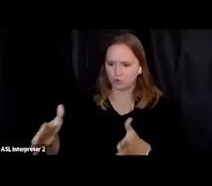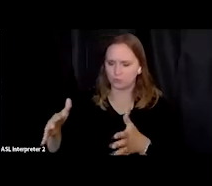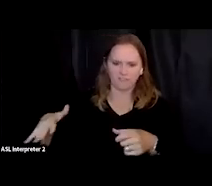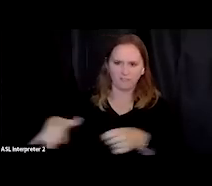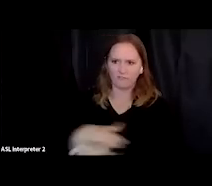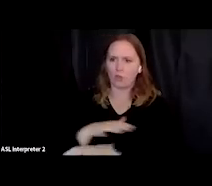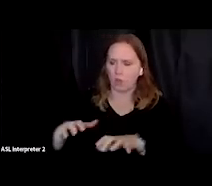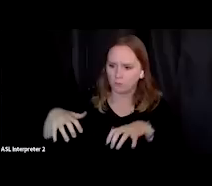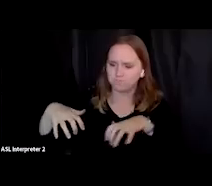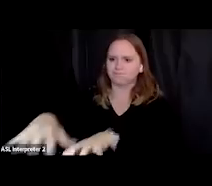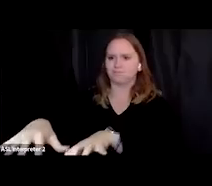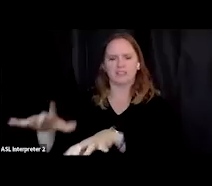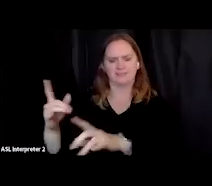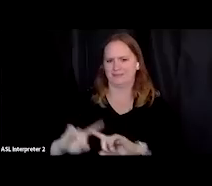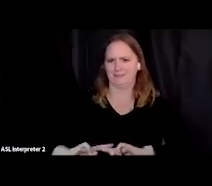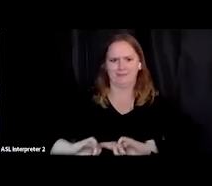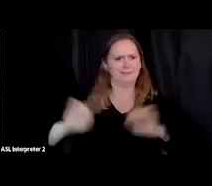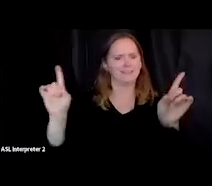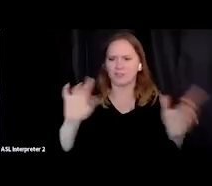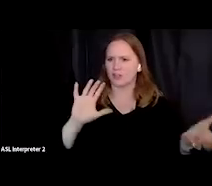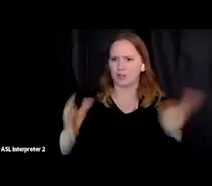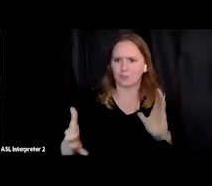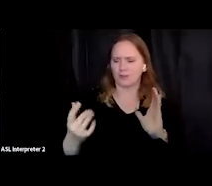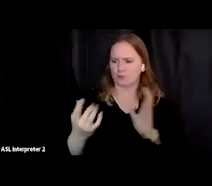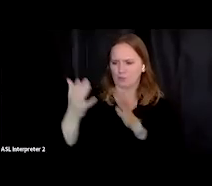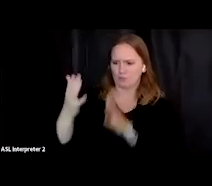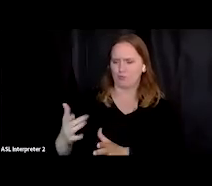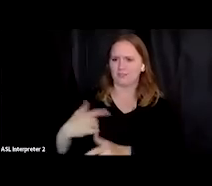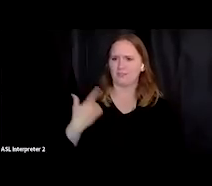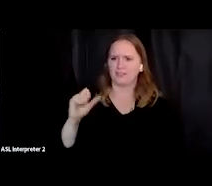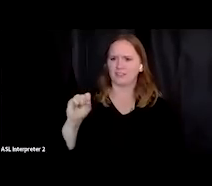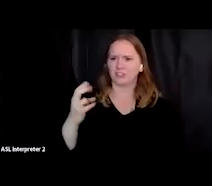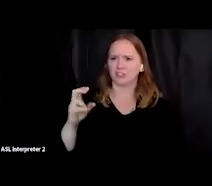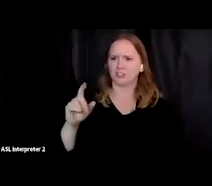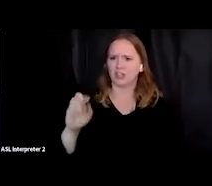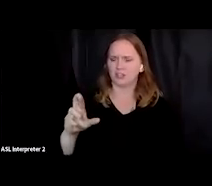that's way different than a person living in a shelter who's limited to one, you know, little bit of a locker space.